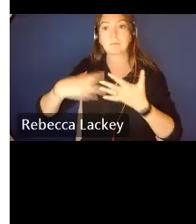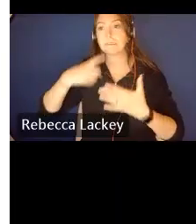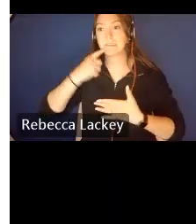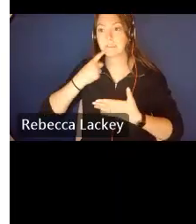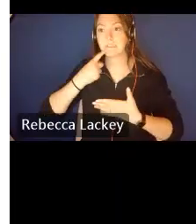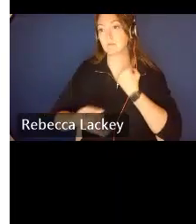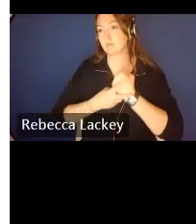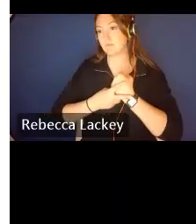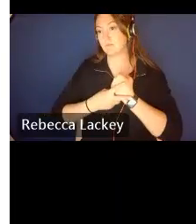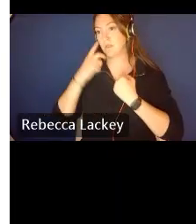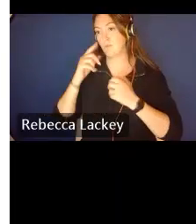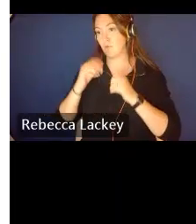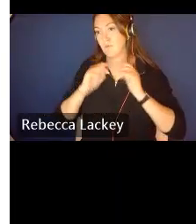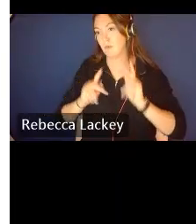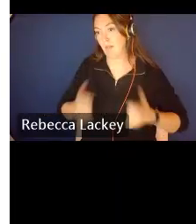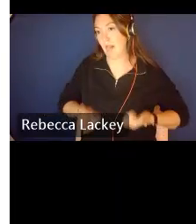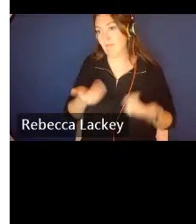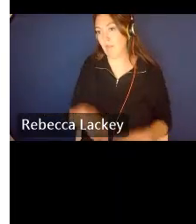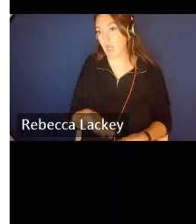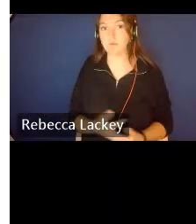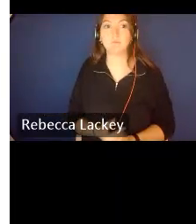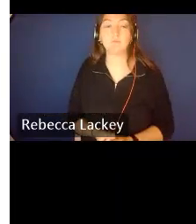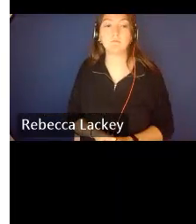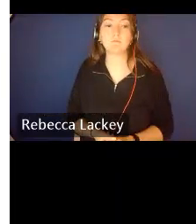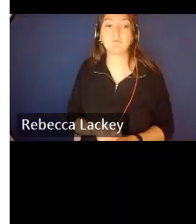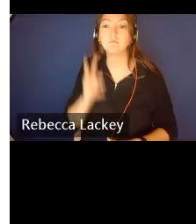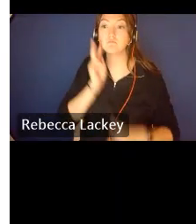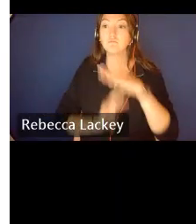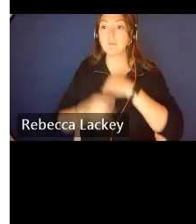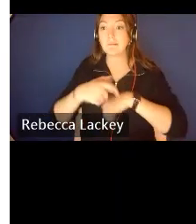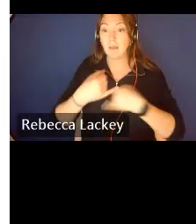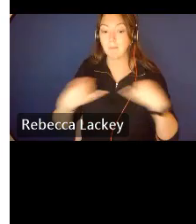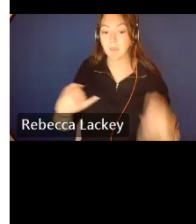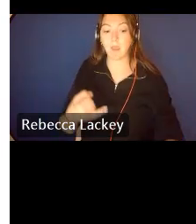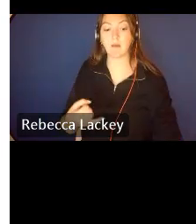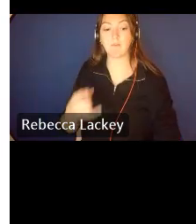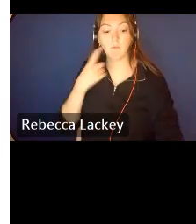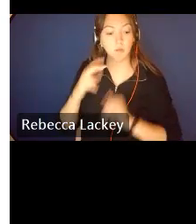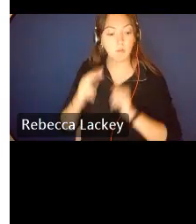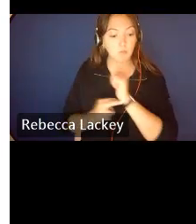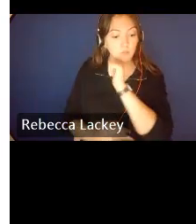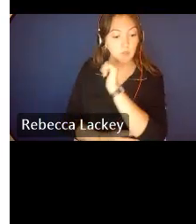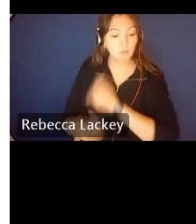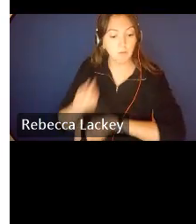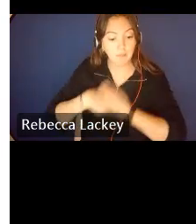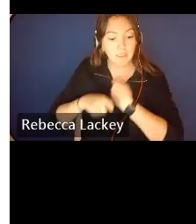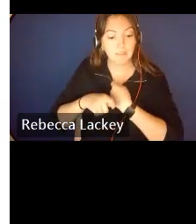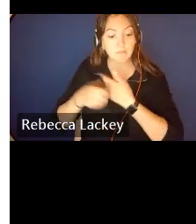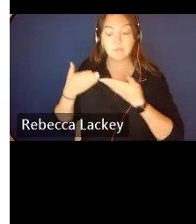county residents. The projected timeline for the bridge replacement is shown here